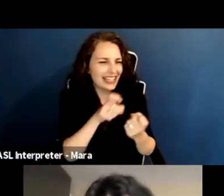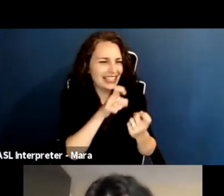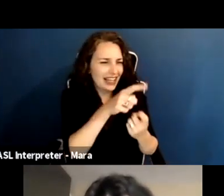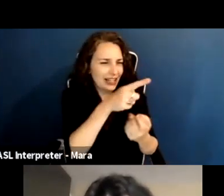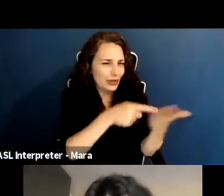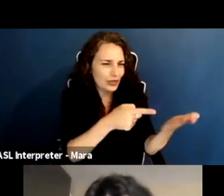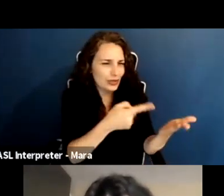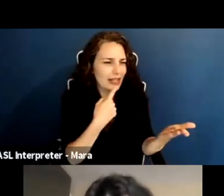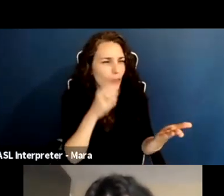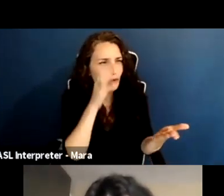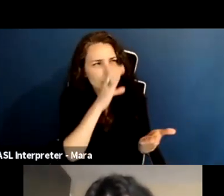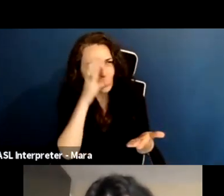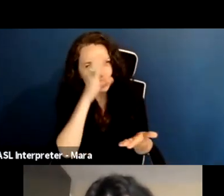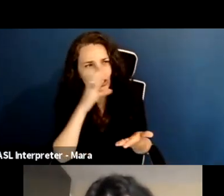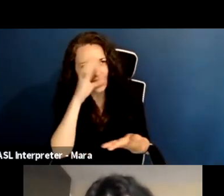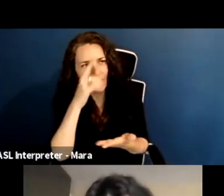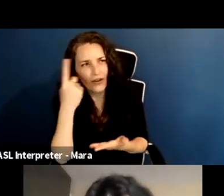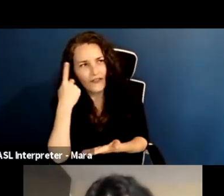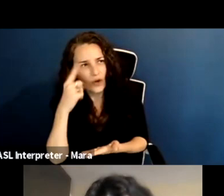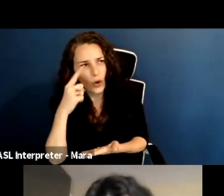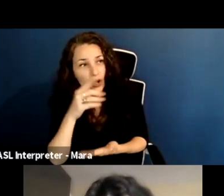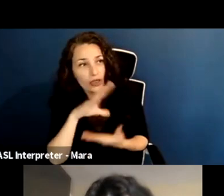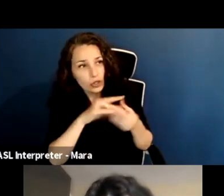And the women that we searched for was that this idea of